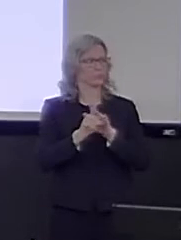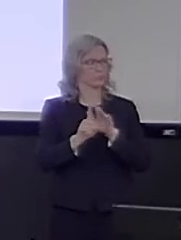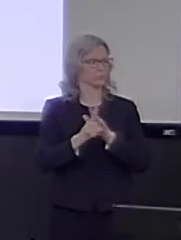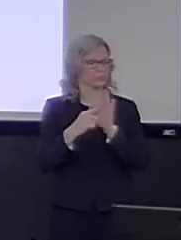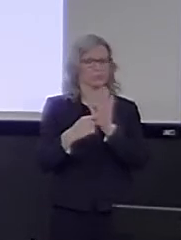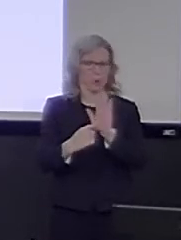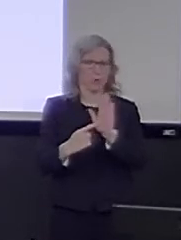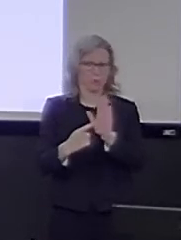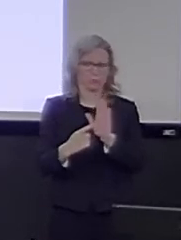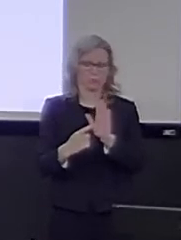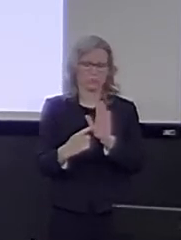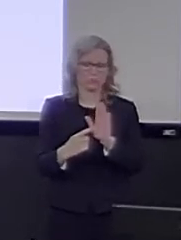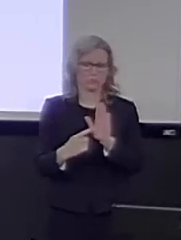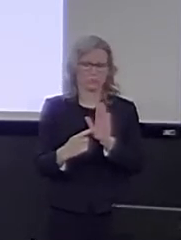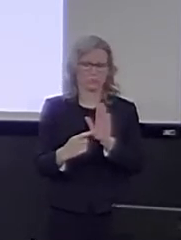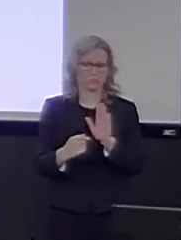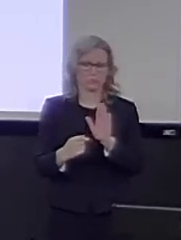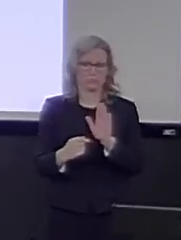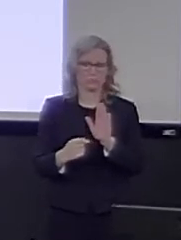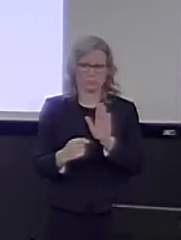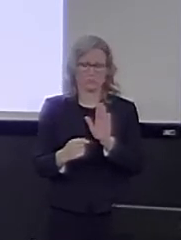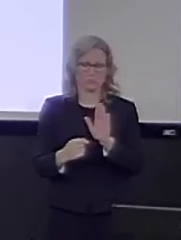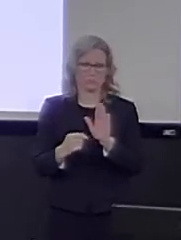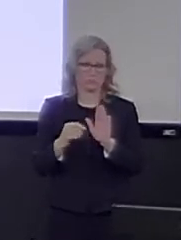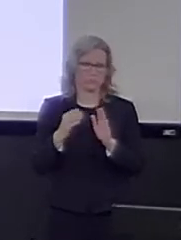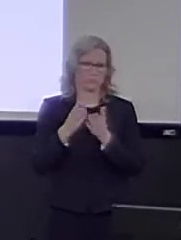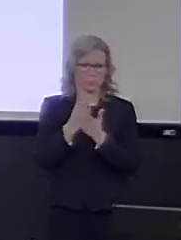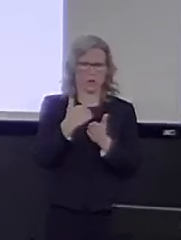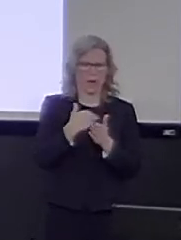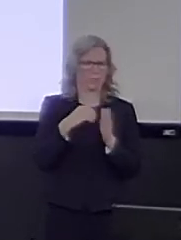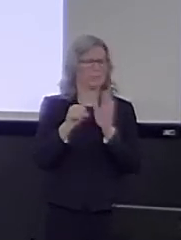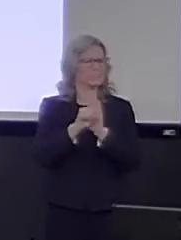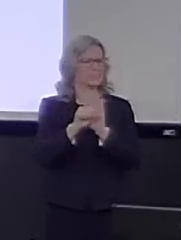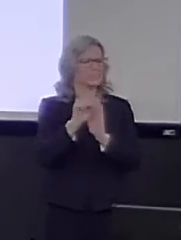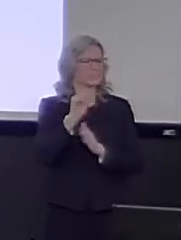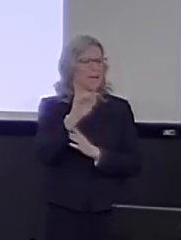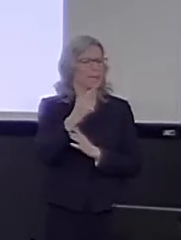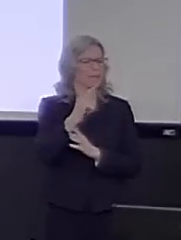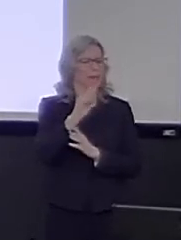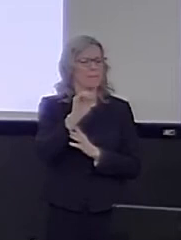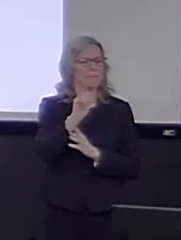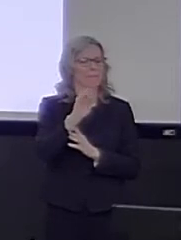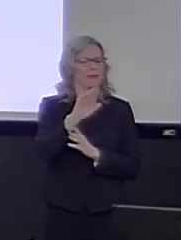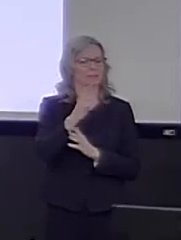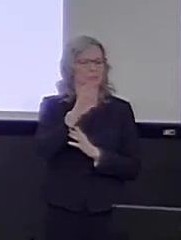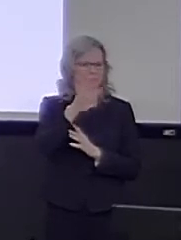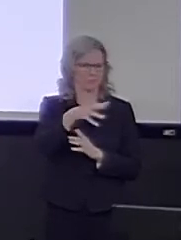that are represented by our sampling matrix here, and I'll say more about that later.